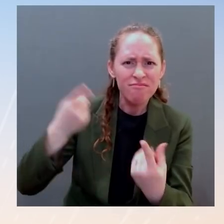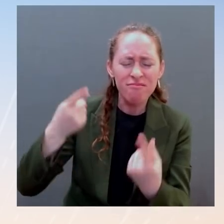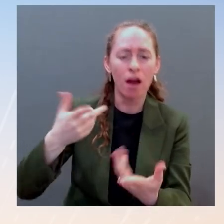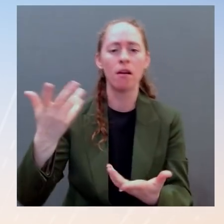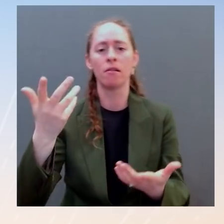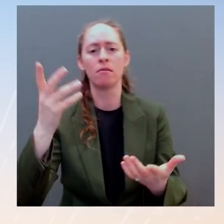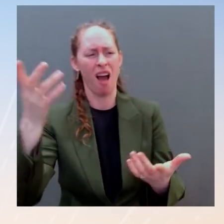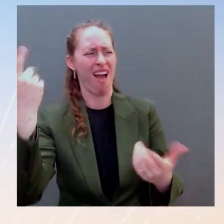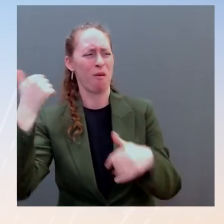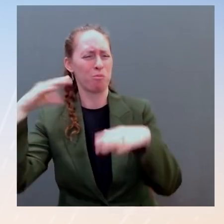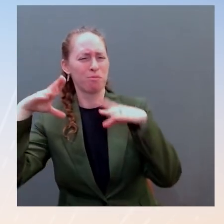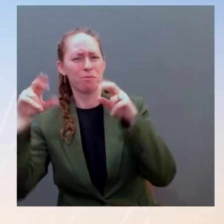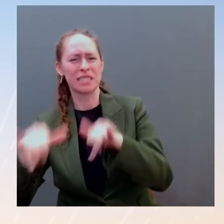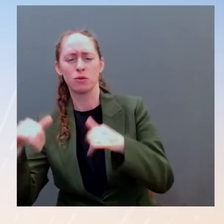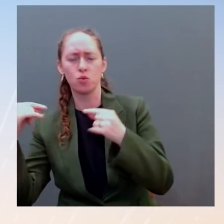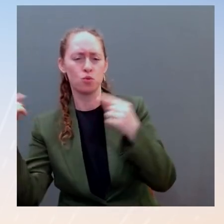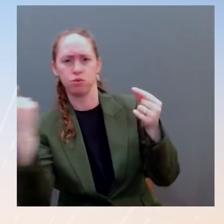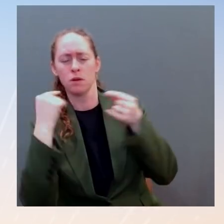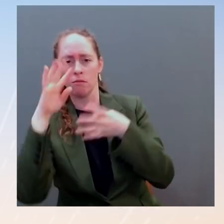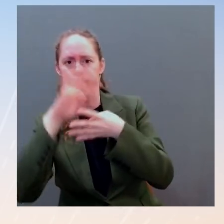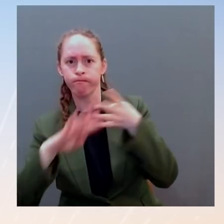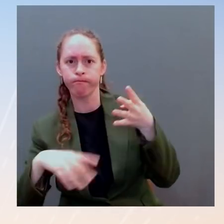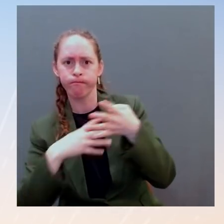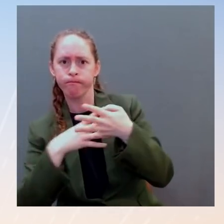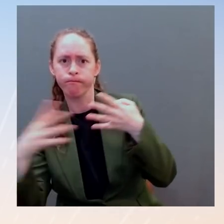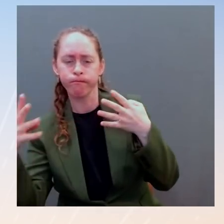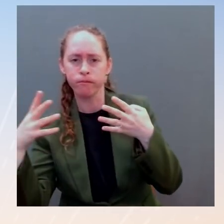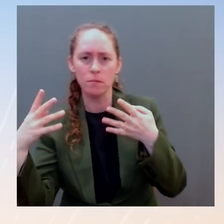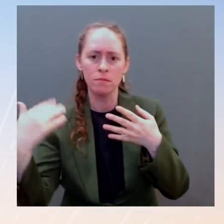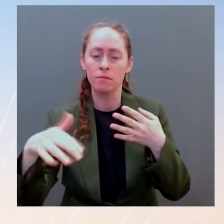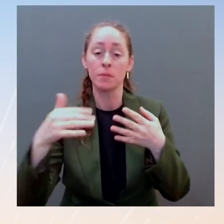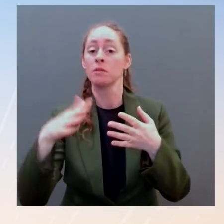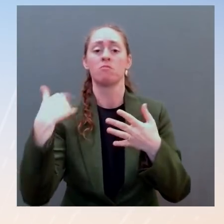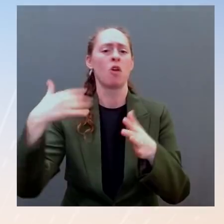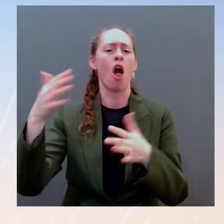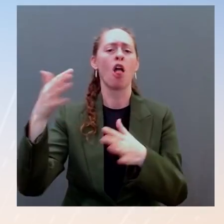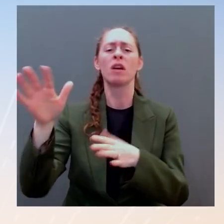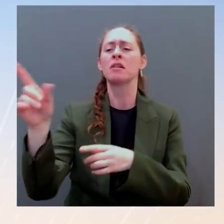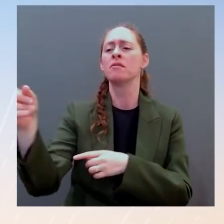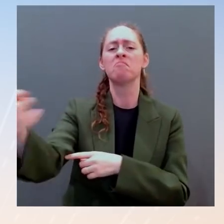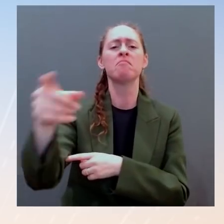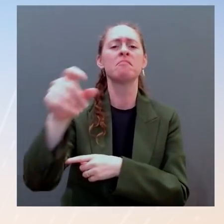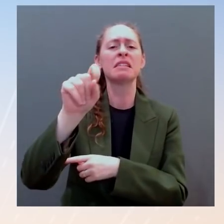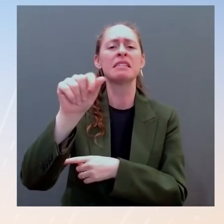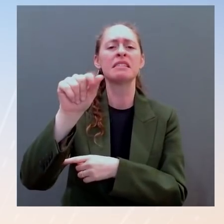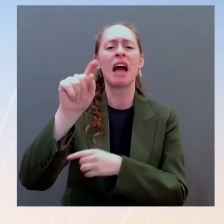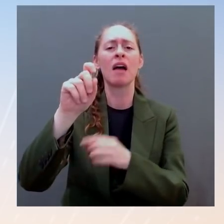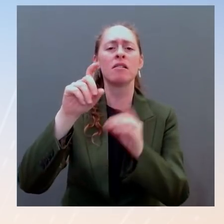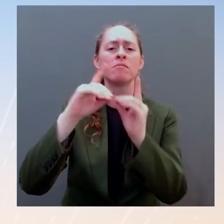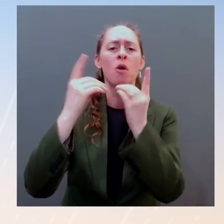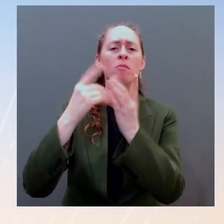So I would note we have an ongoing dialogue at a high level. Go ahead. The Press: Yes, Jen -- oh. >> Ms. Psaki: Oh, go ahead. (Cross-talk by reporters.) Ms. Psaki: Oh, okay. Either one.